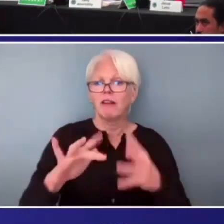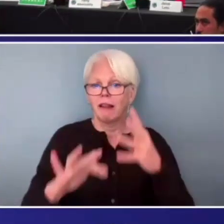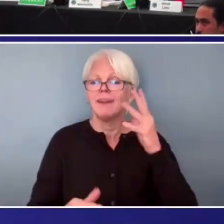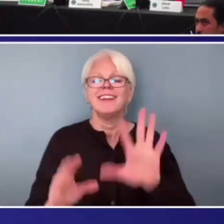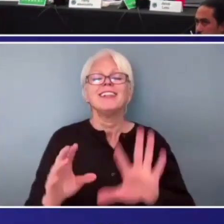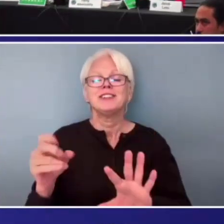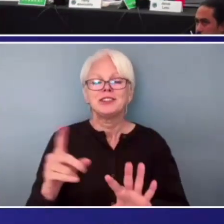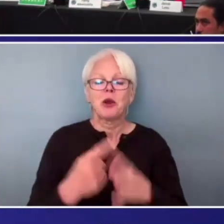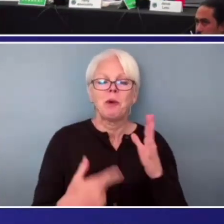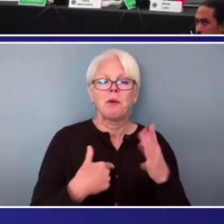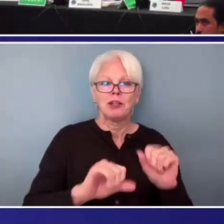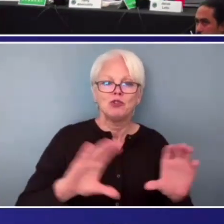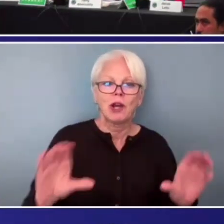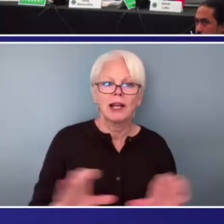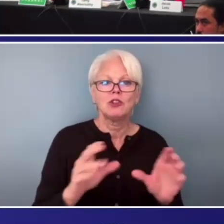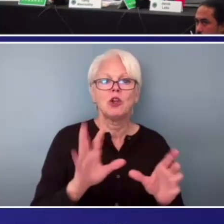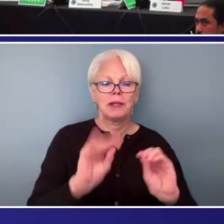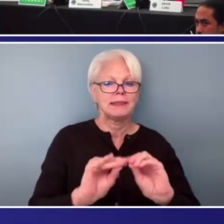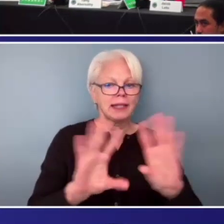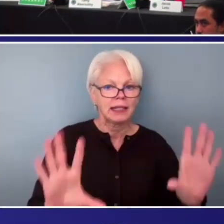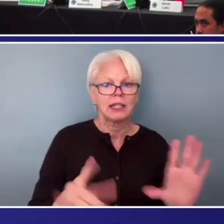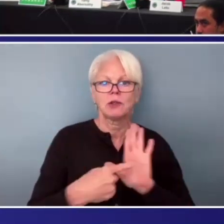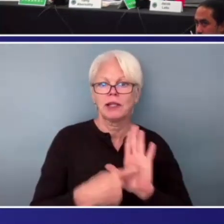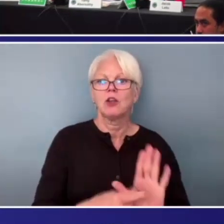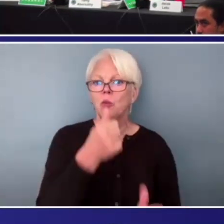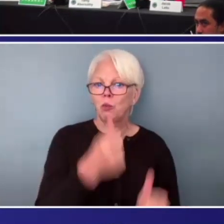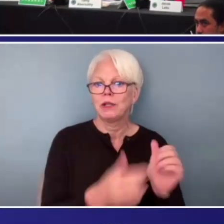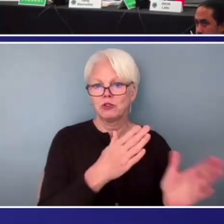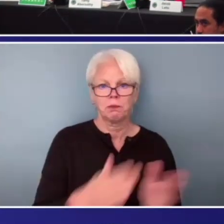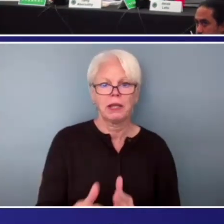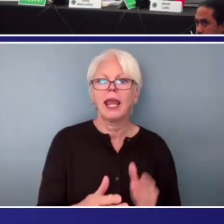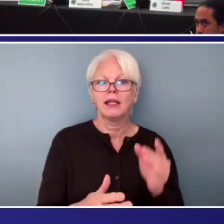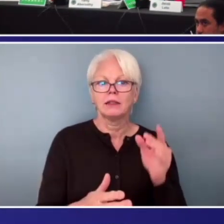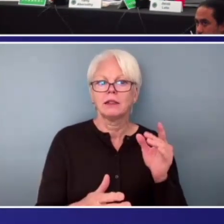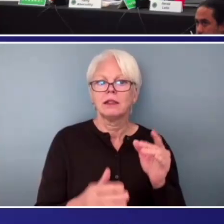trying to do is clearly indicate what plan it is without using the acronyms.